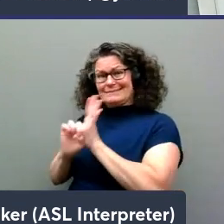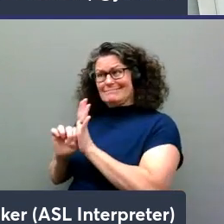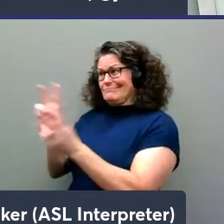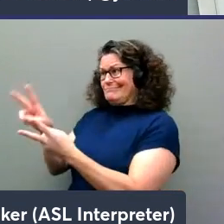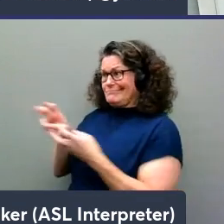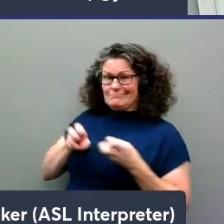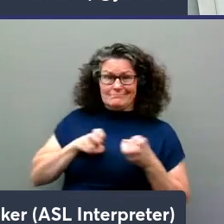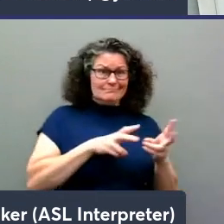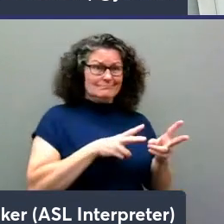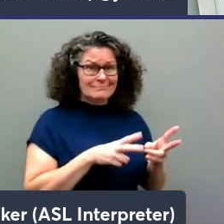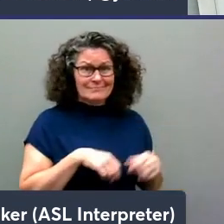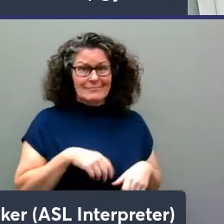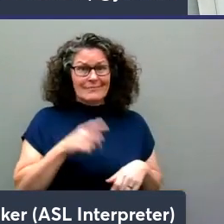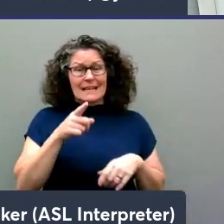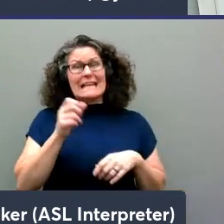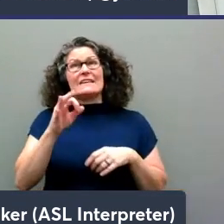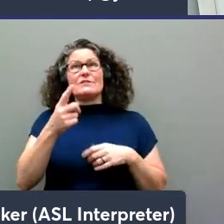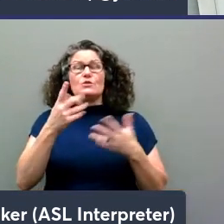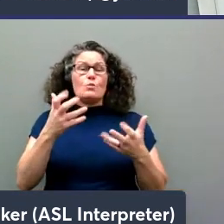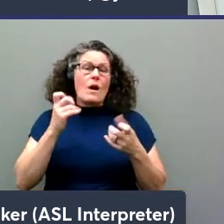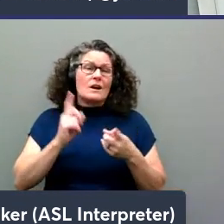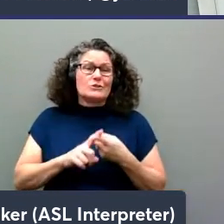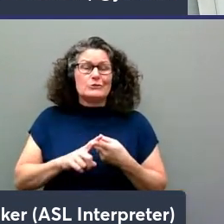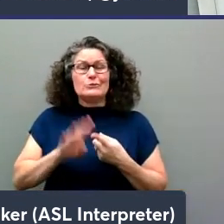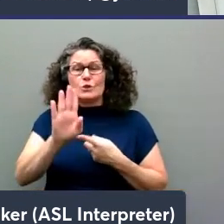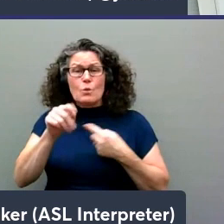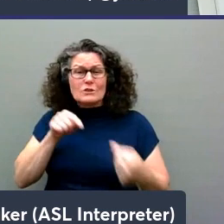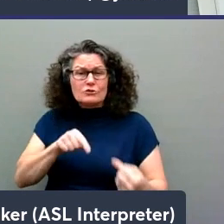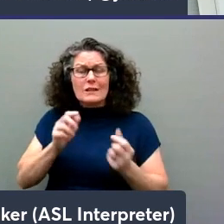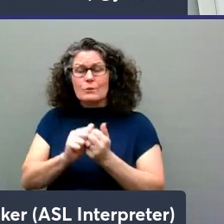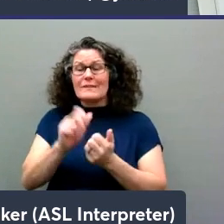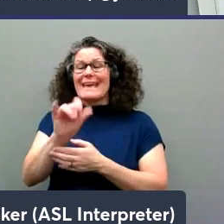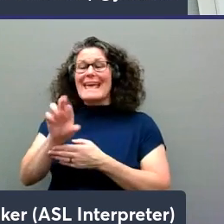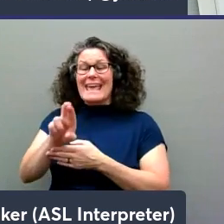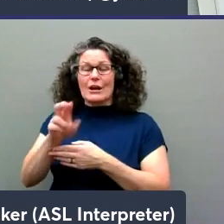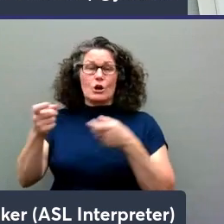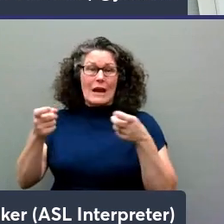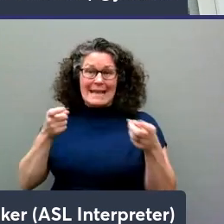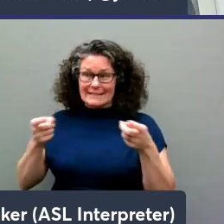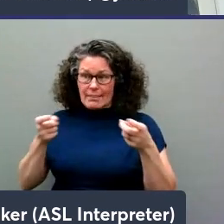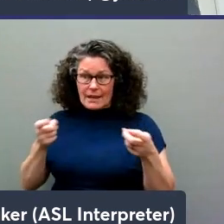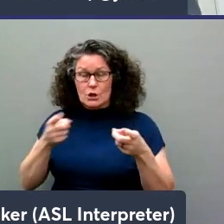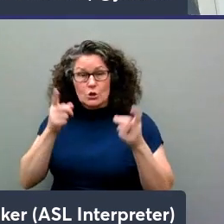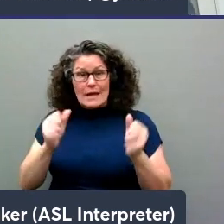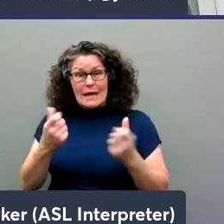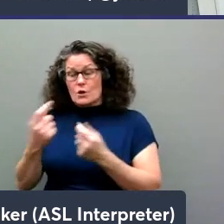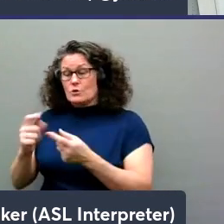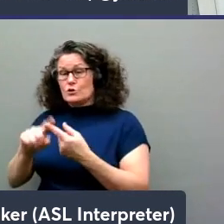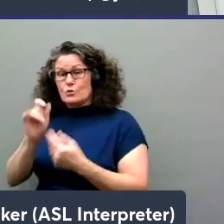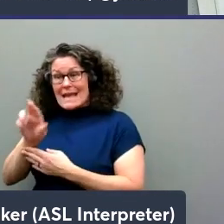If you want, let's say that you are struggling with error handling. You can go into the error handling module,